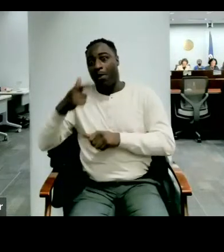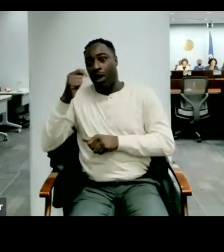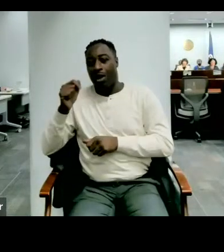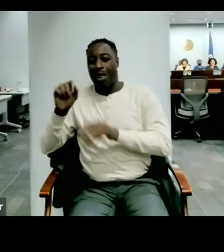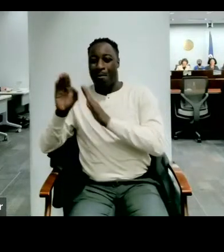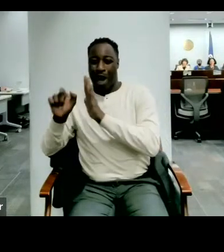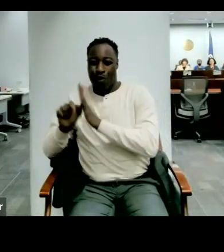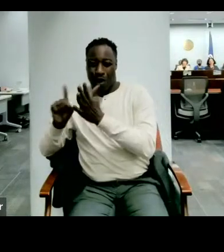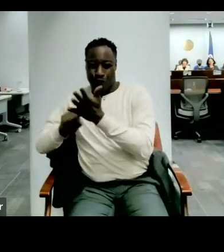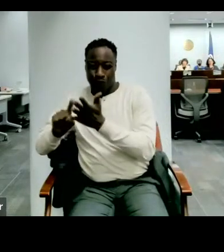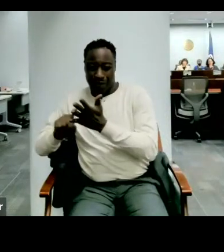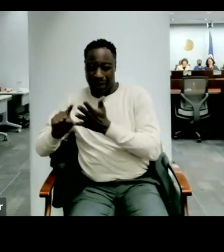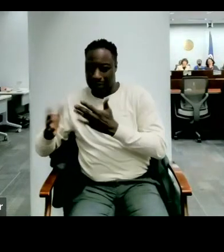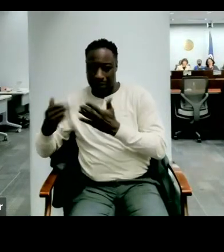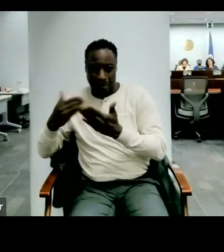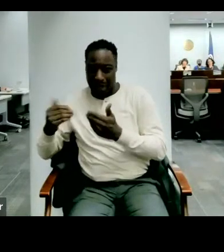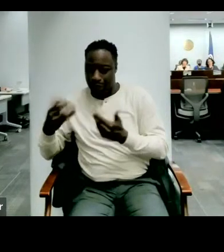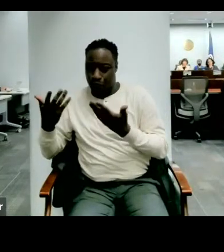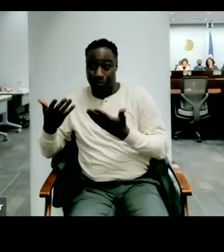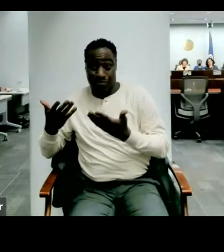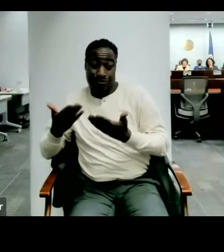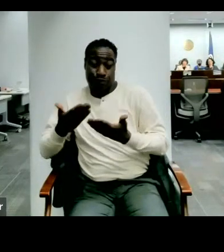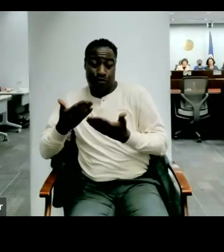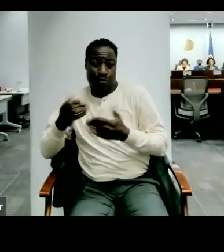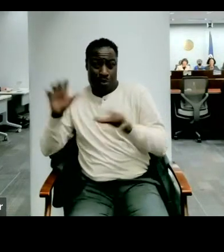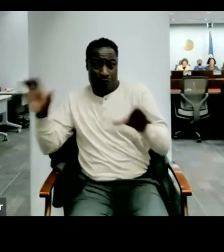despite the fact, they have been satisfactory performing the job.